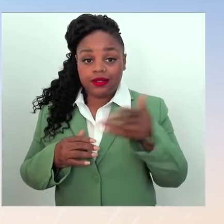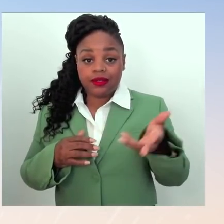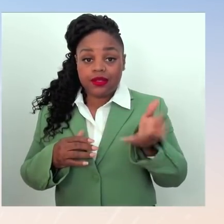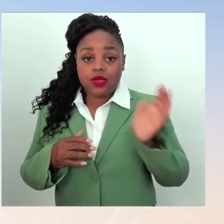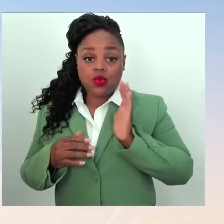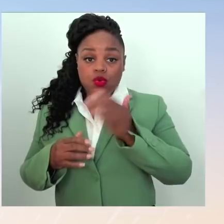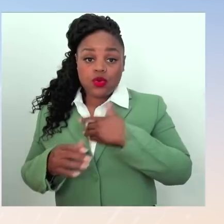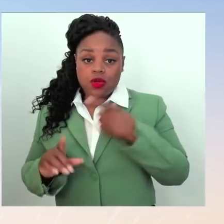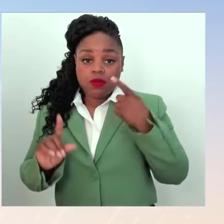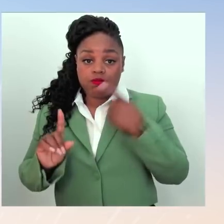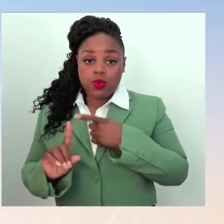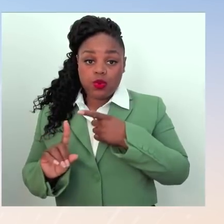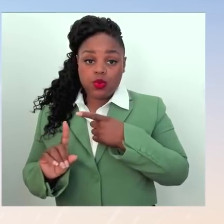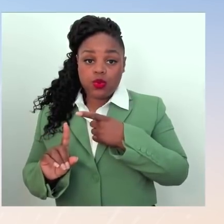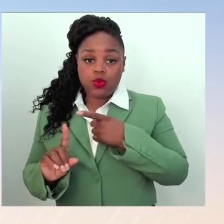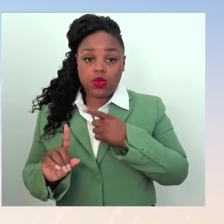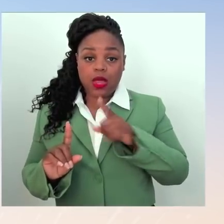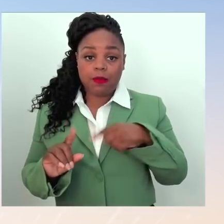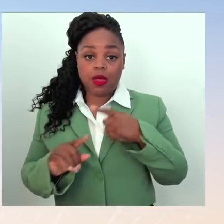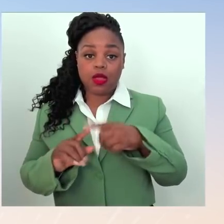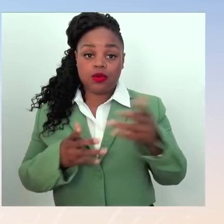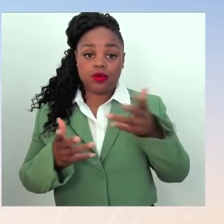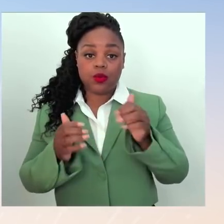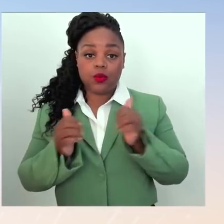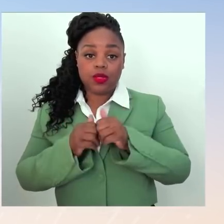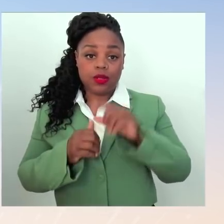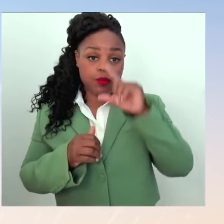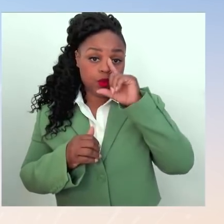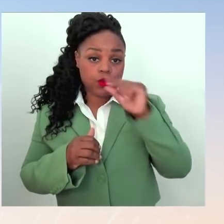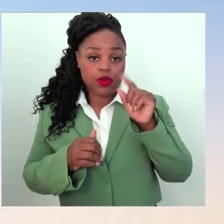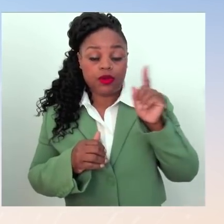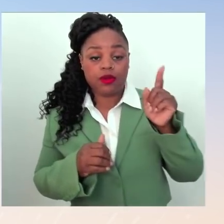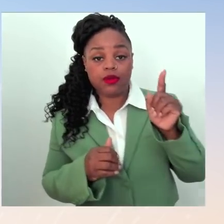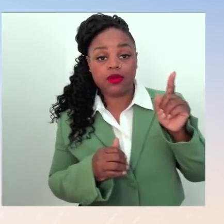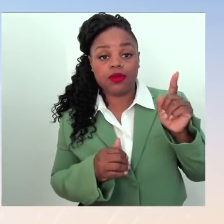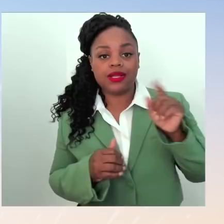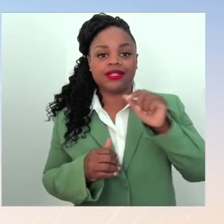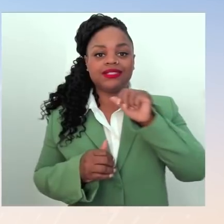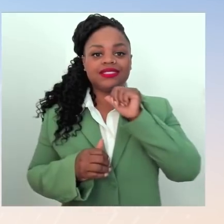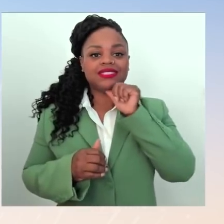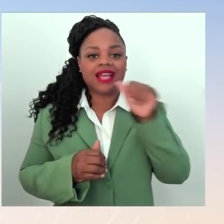It doesn't mean we close the door for -- to forever. But while President Putin is invading --